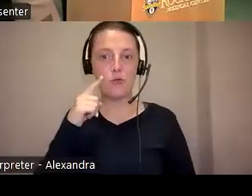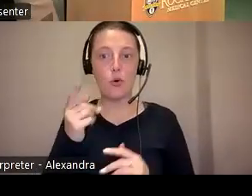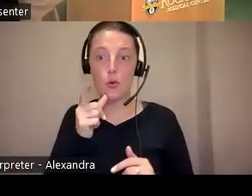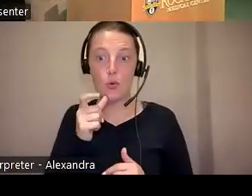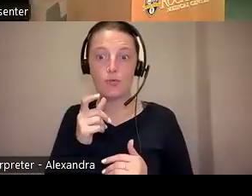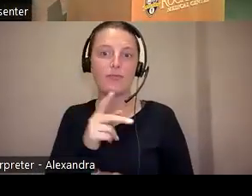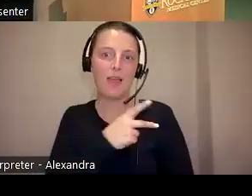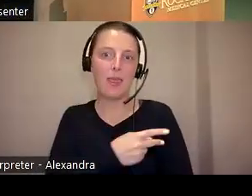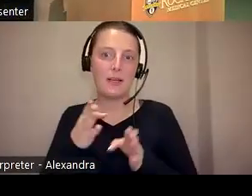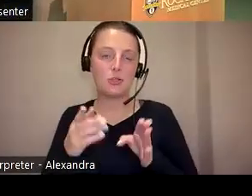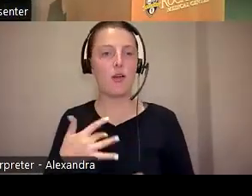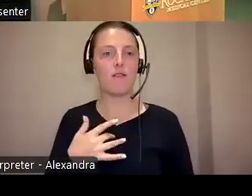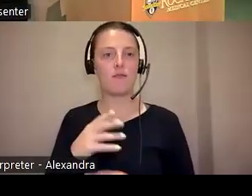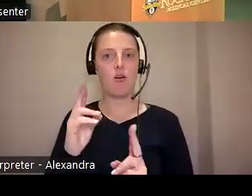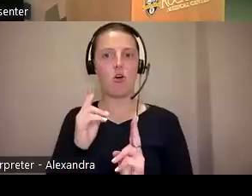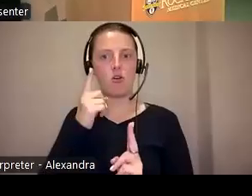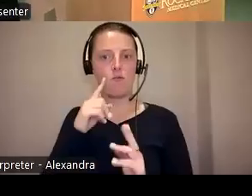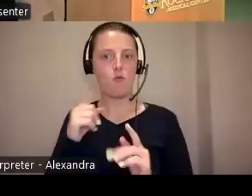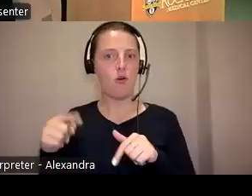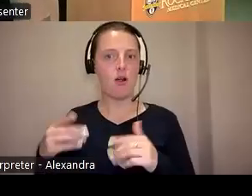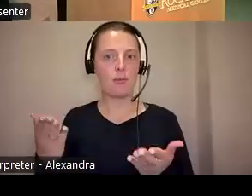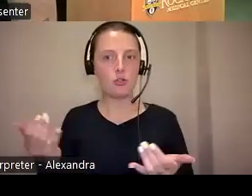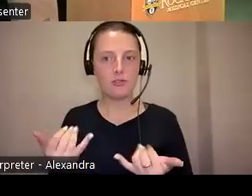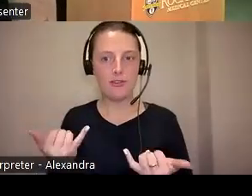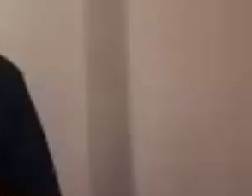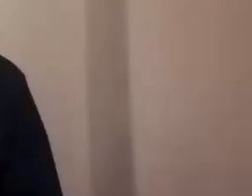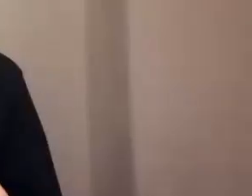feel that it's very heartwarming to look around and see how many people are here today that are